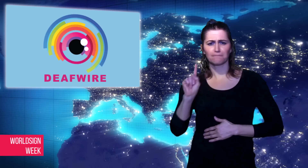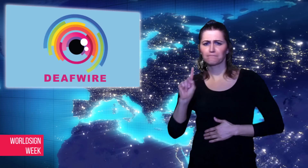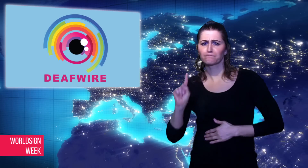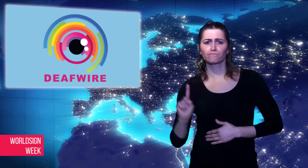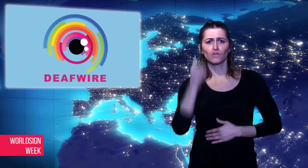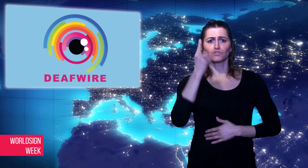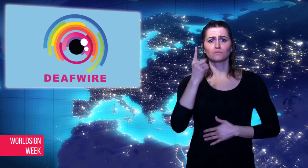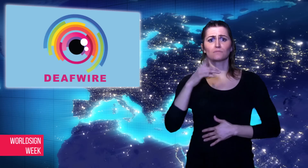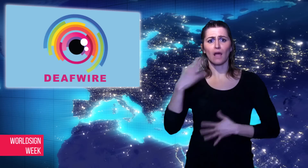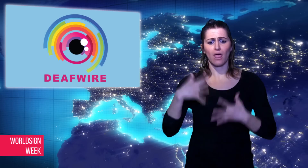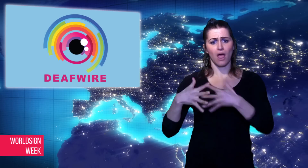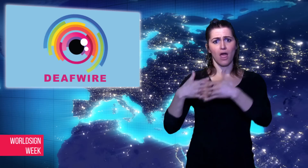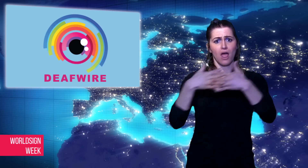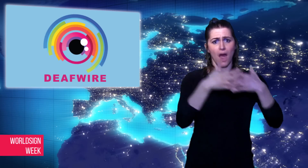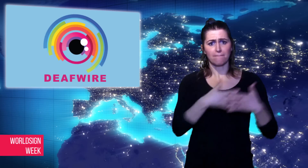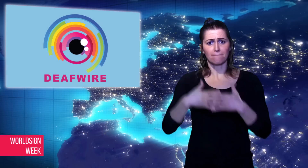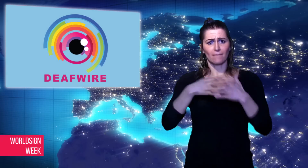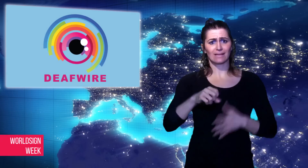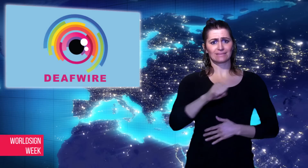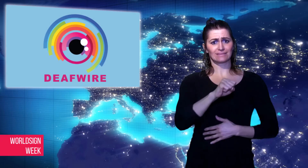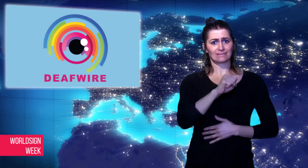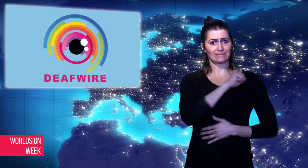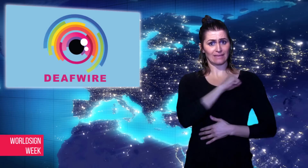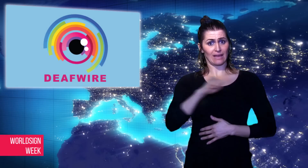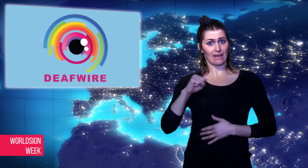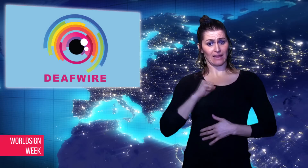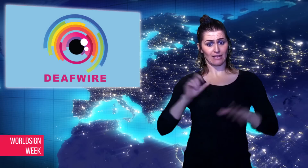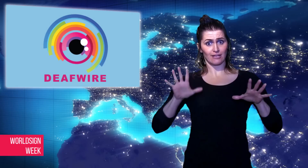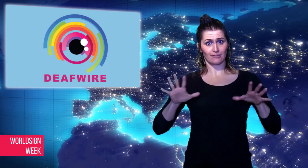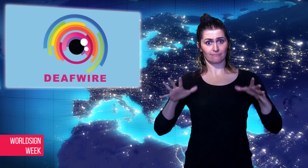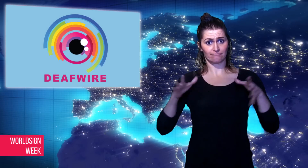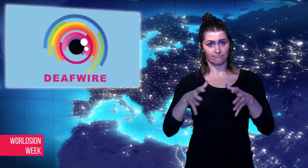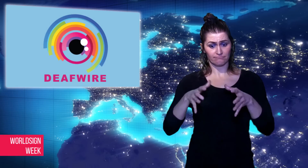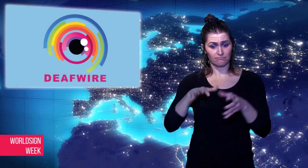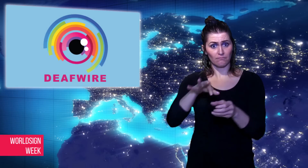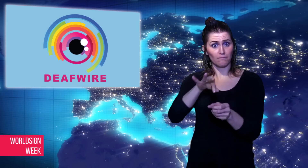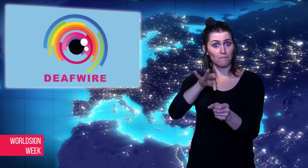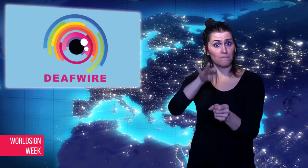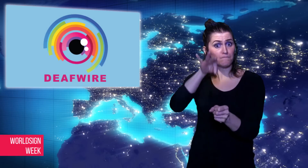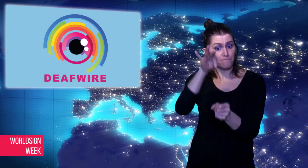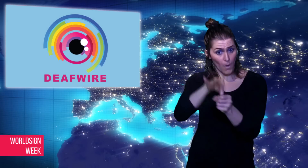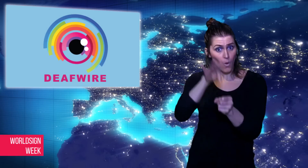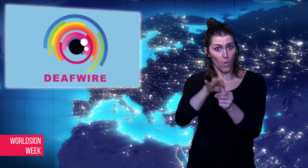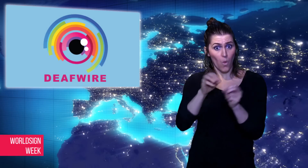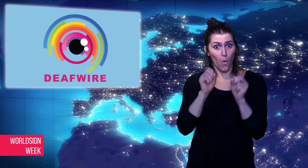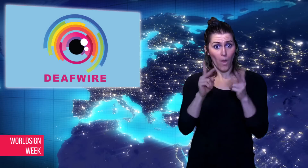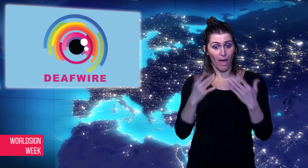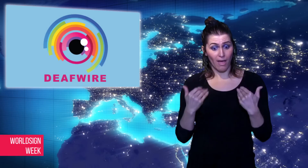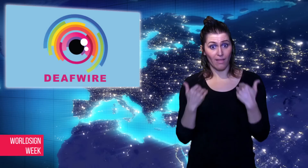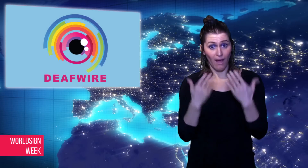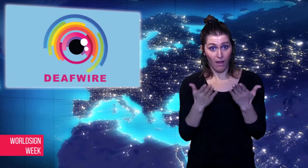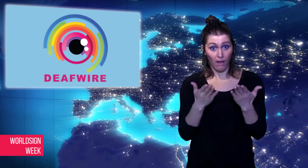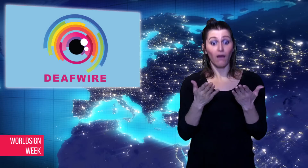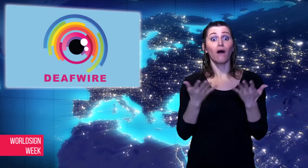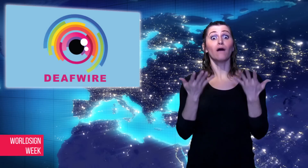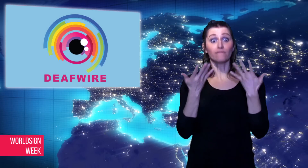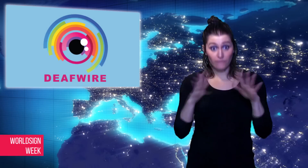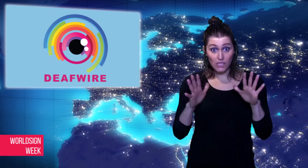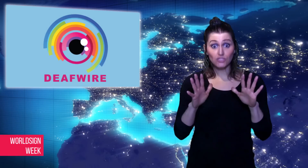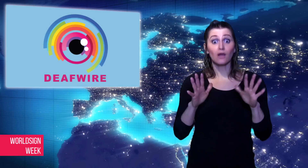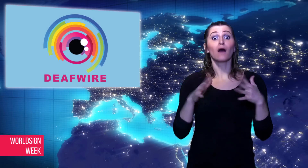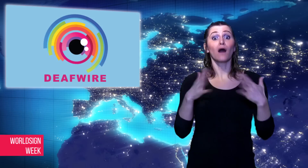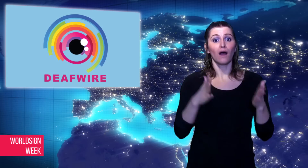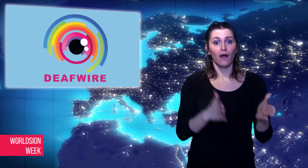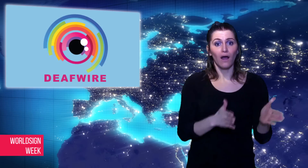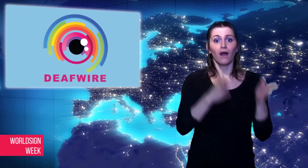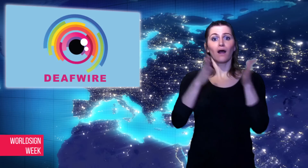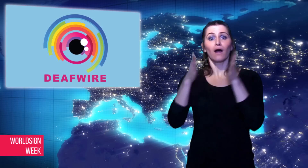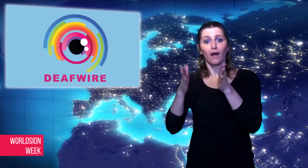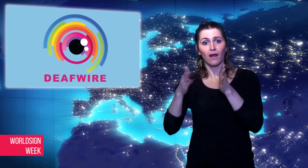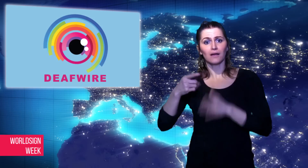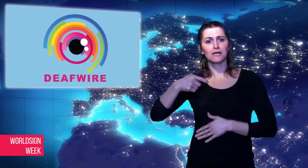wait a minimum of six months while “making